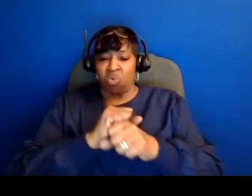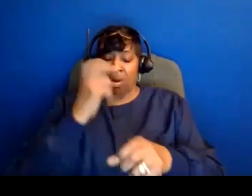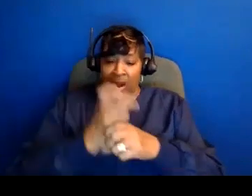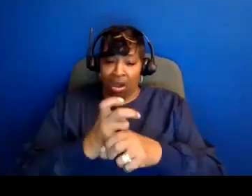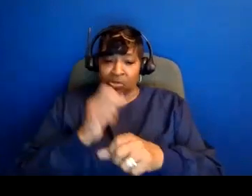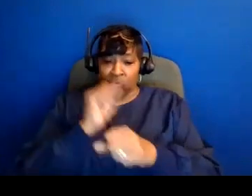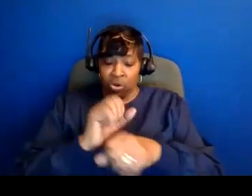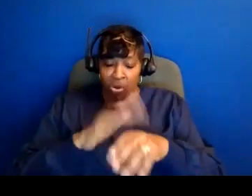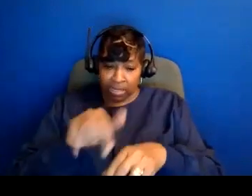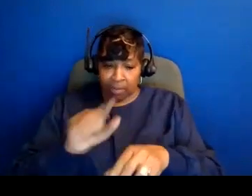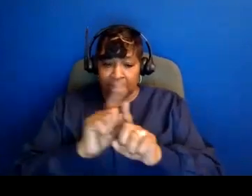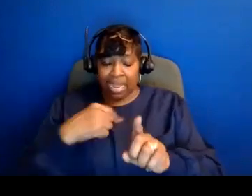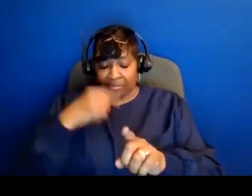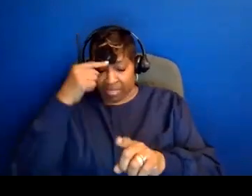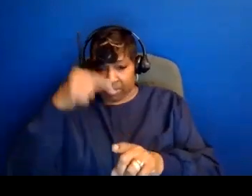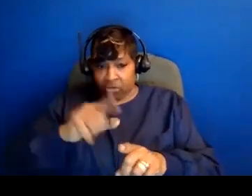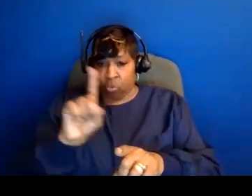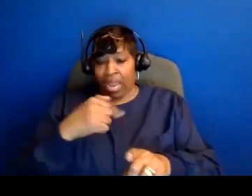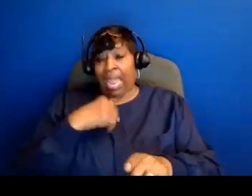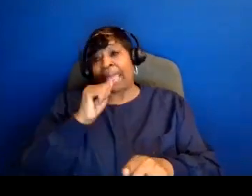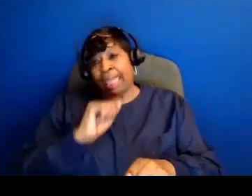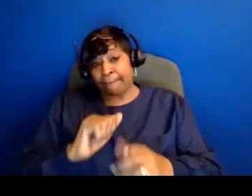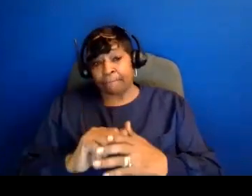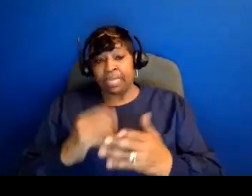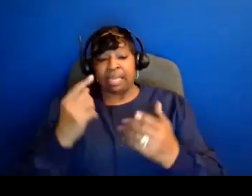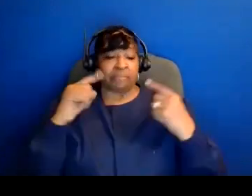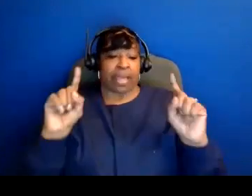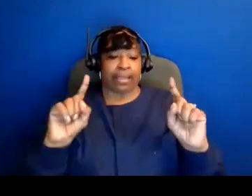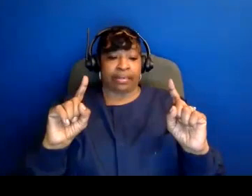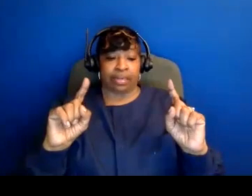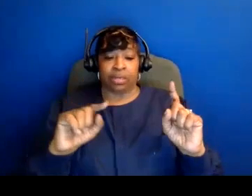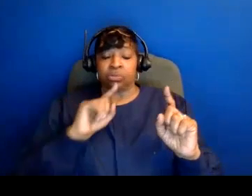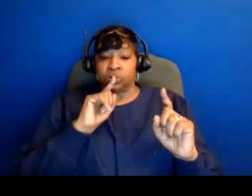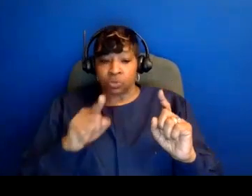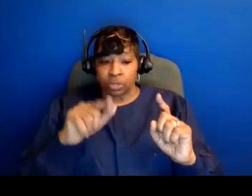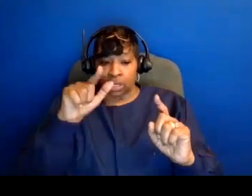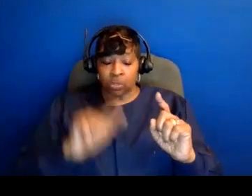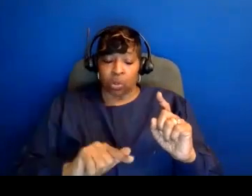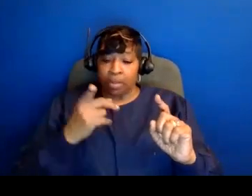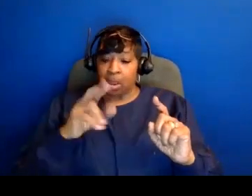lauravanpuymbrouck: and the rationalized, disassociated products of these inconsistencies, such as their behaviors.